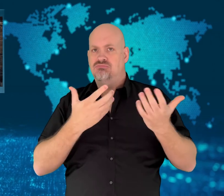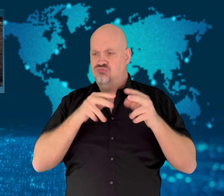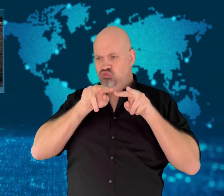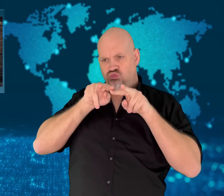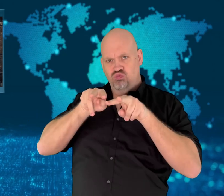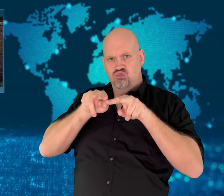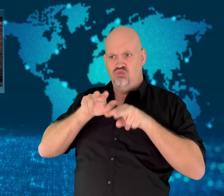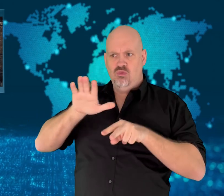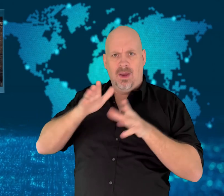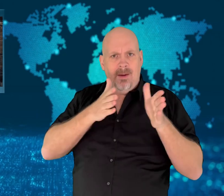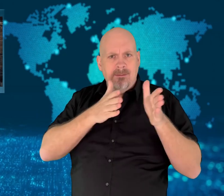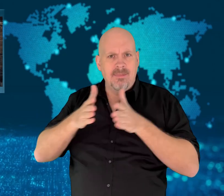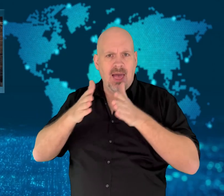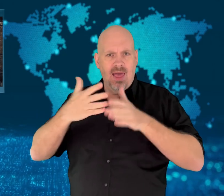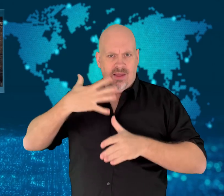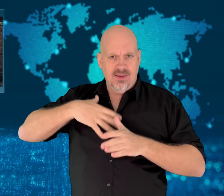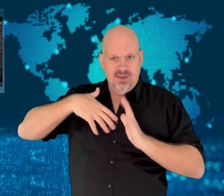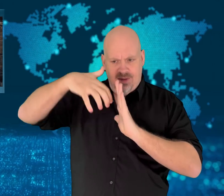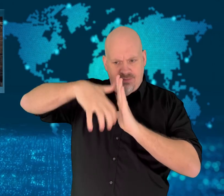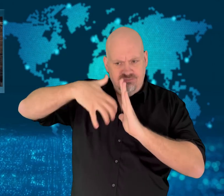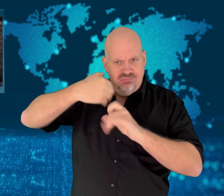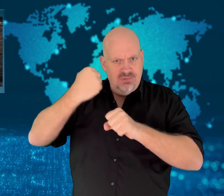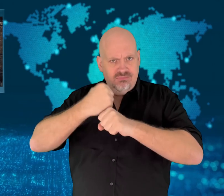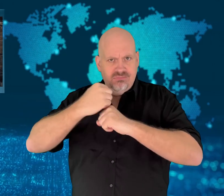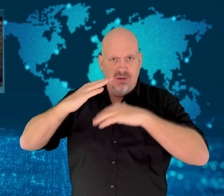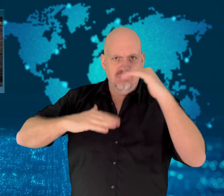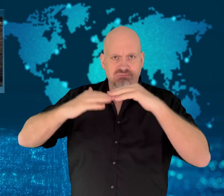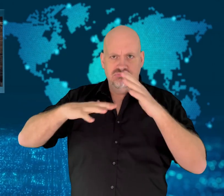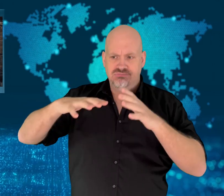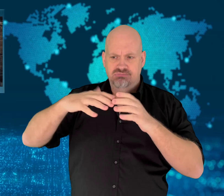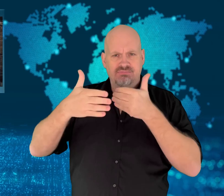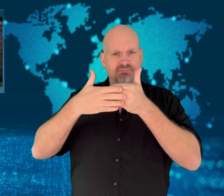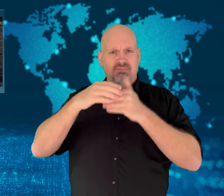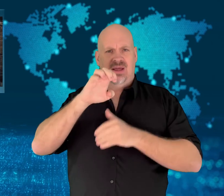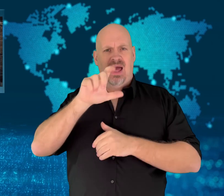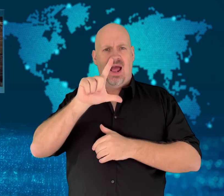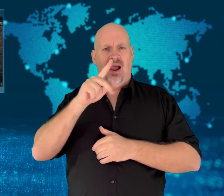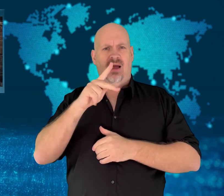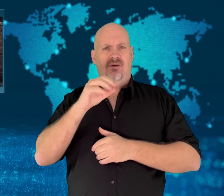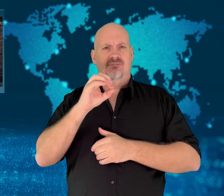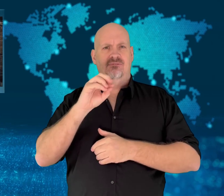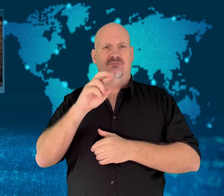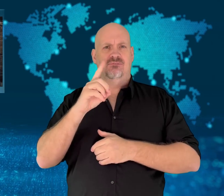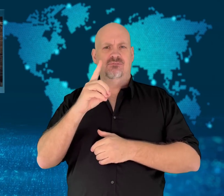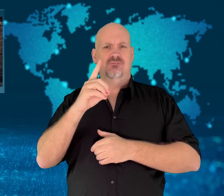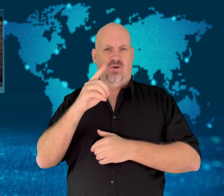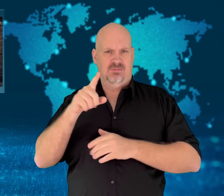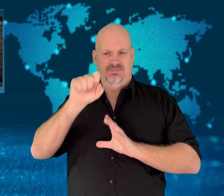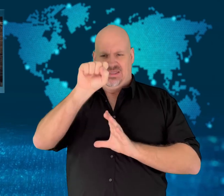plans for a coal mine near Elkford in southeast British Columbia.